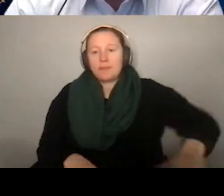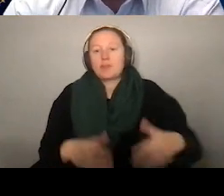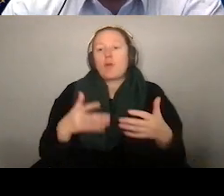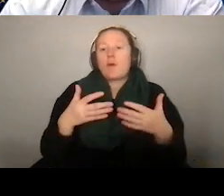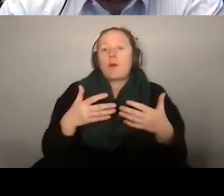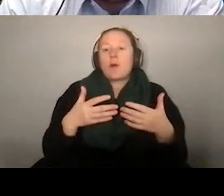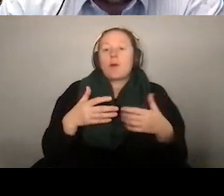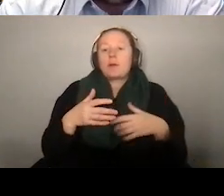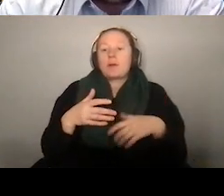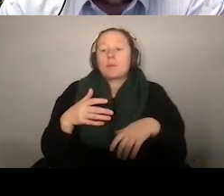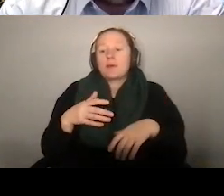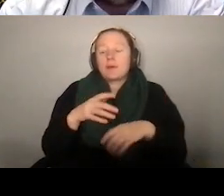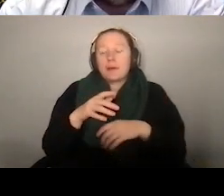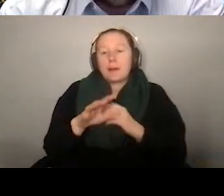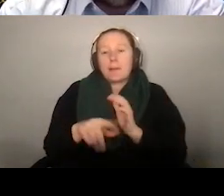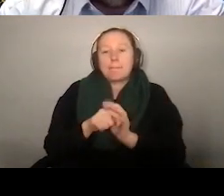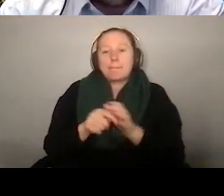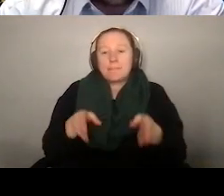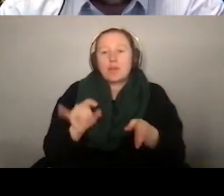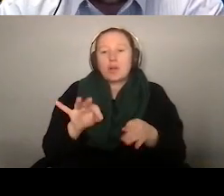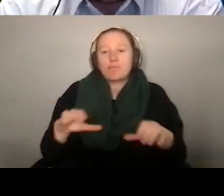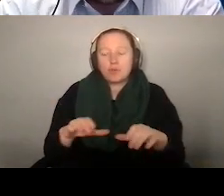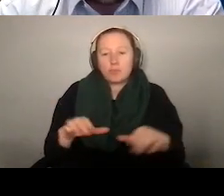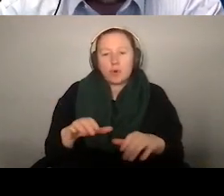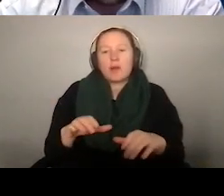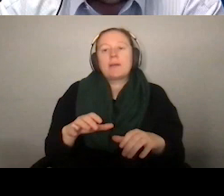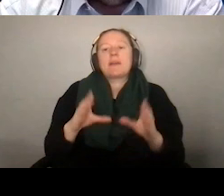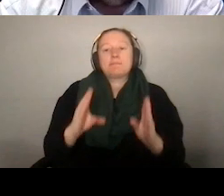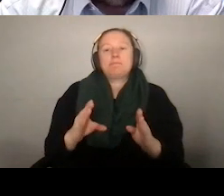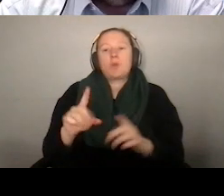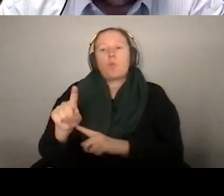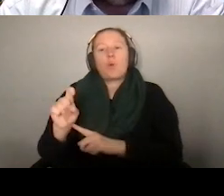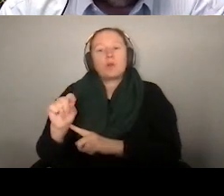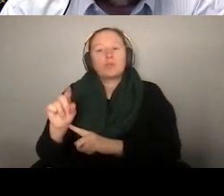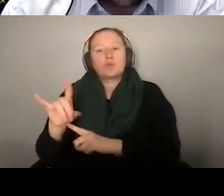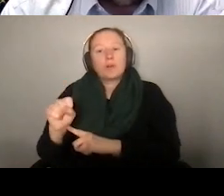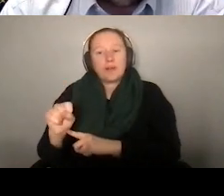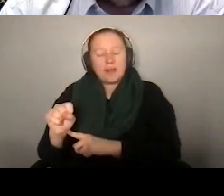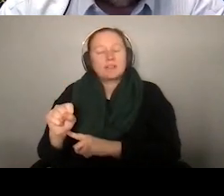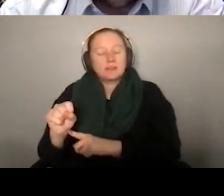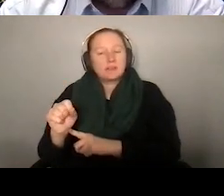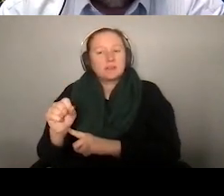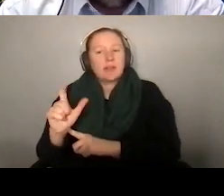on the period of performance on your award. NSF executes what's called a financial close out process.